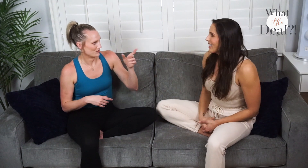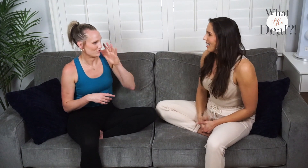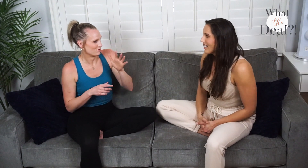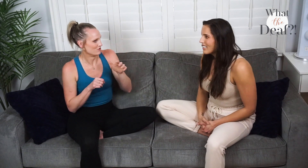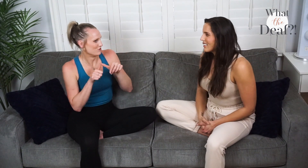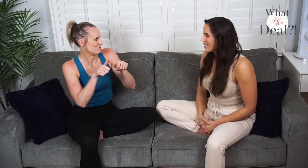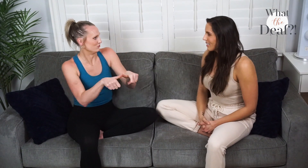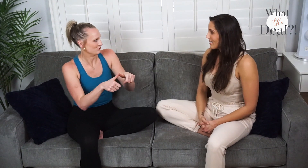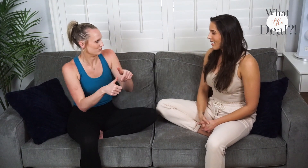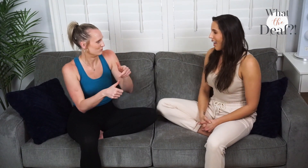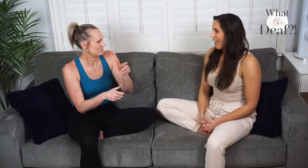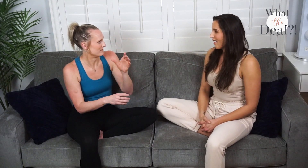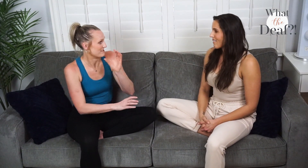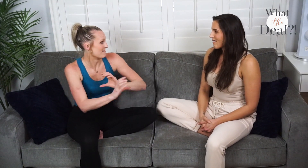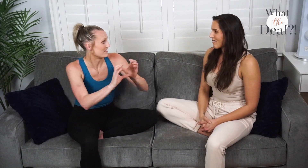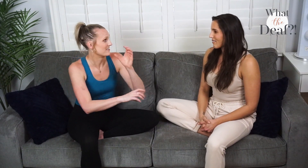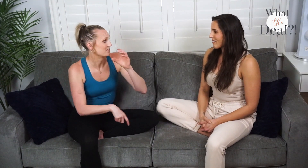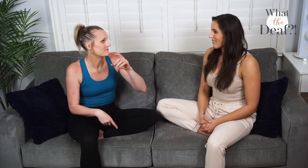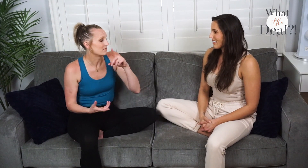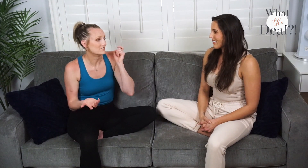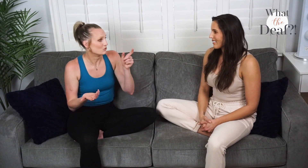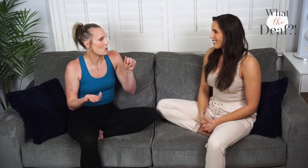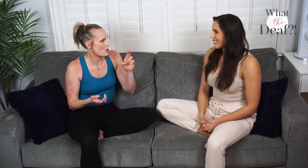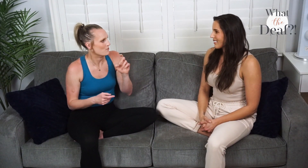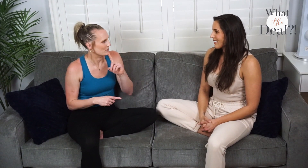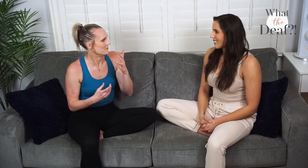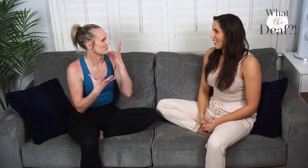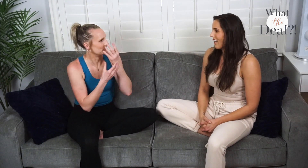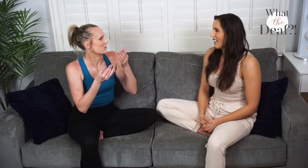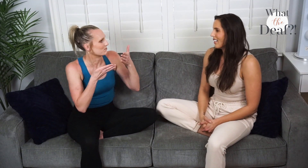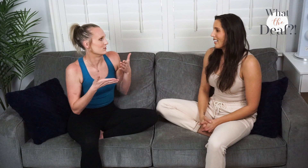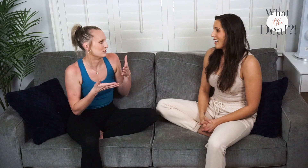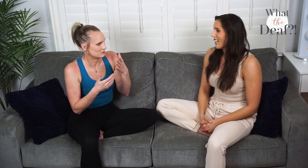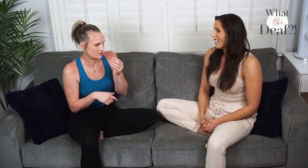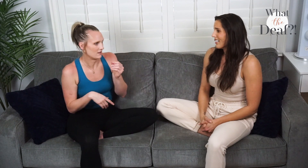and you continuing to explore because you are truly an incredible person